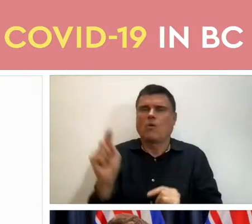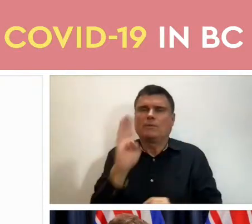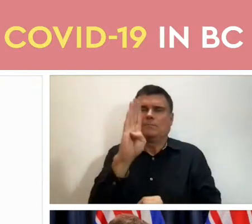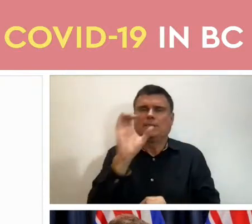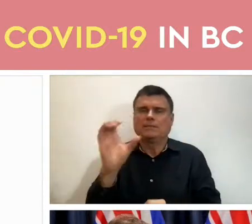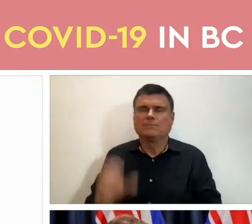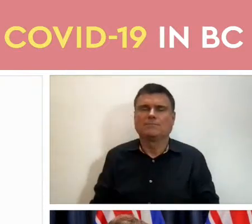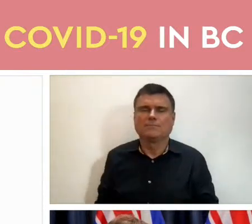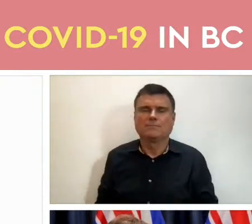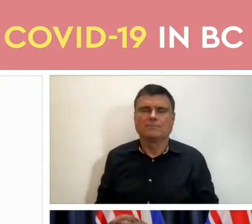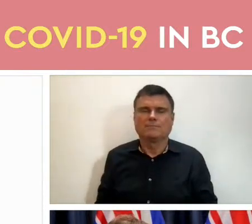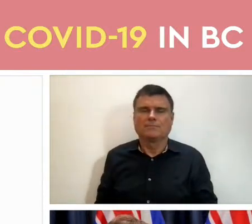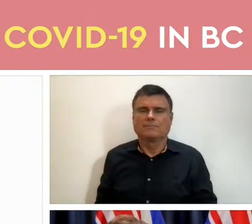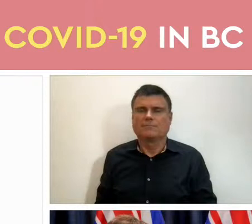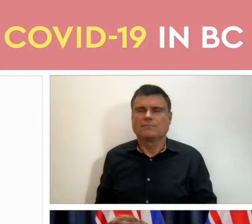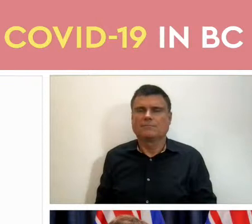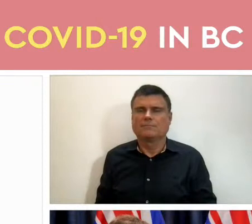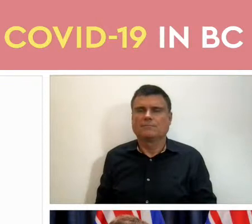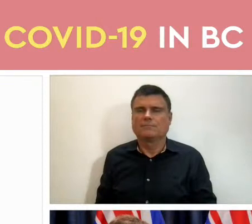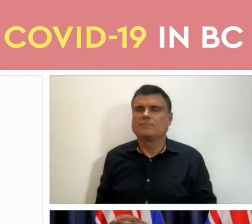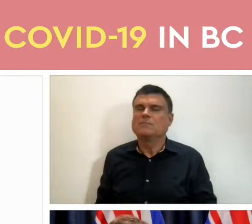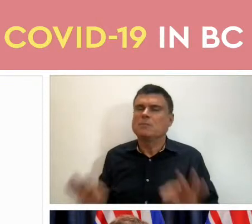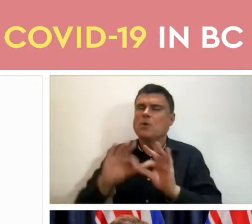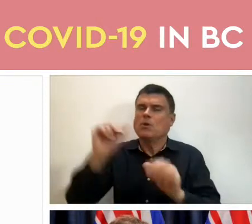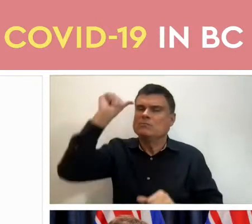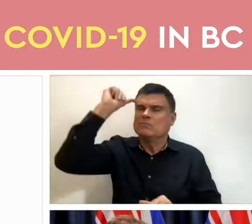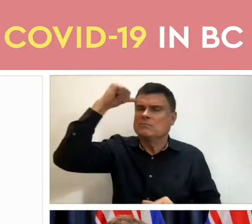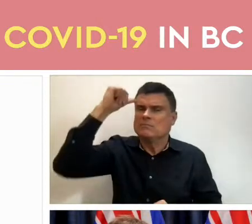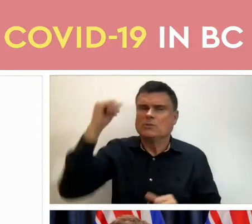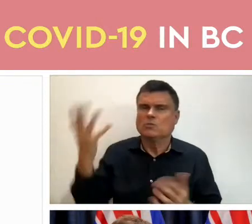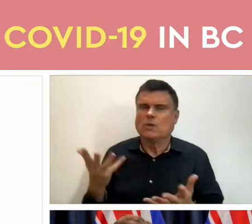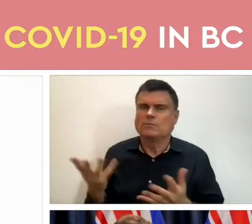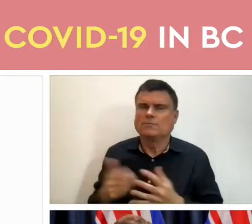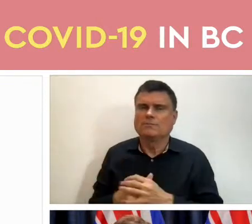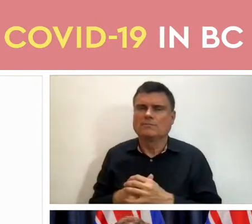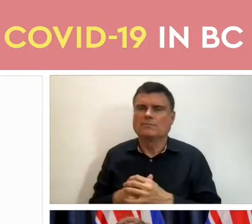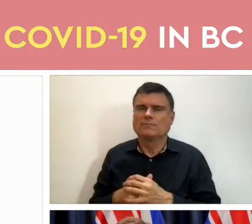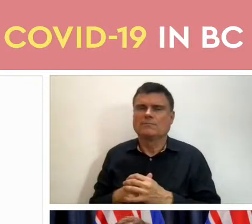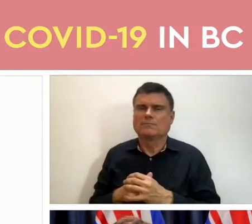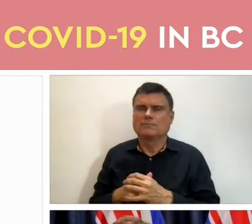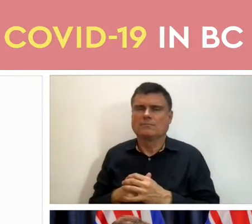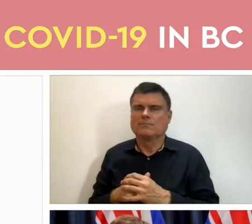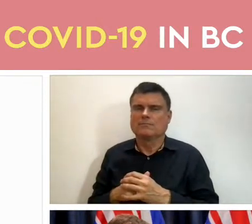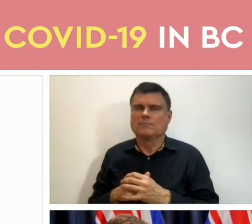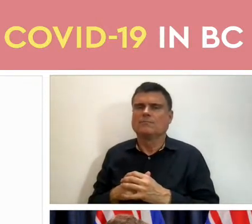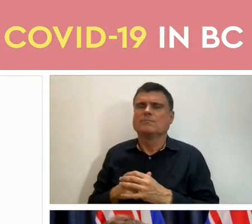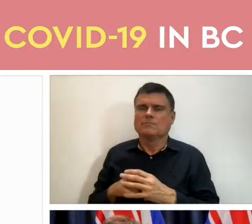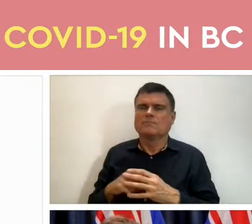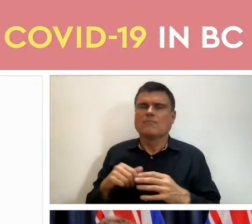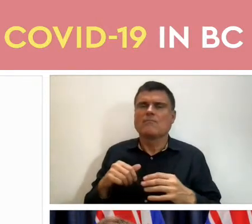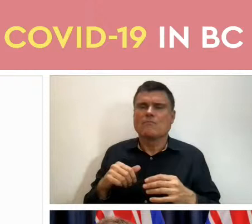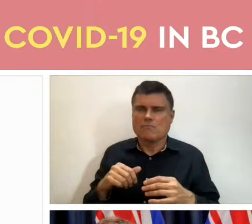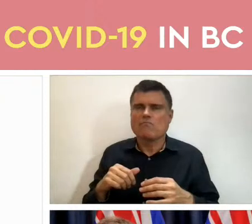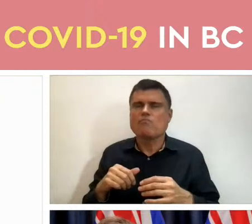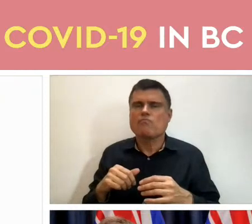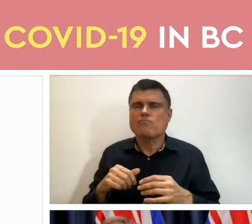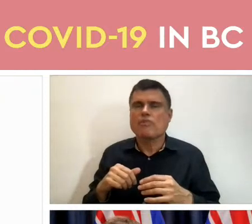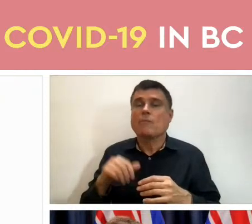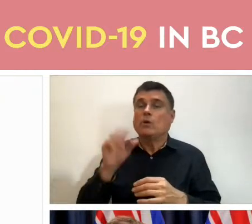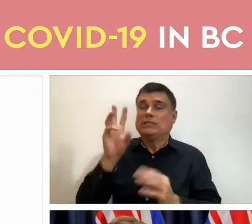required -- context what's required to put the Vancouver convention center in place.